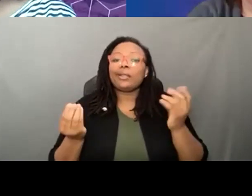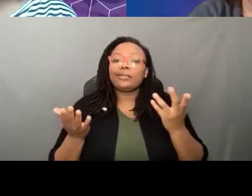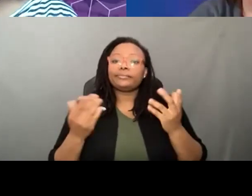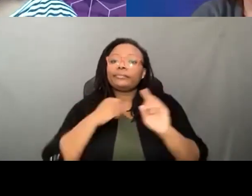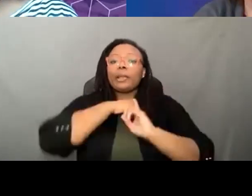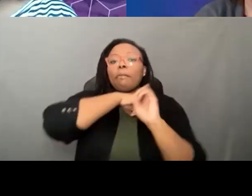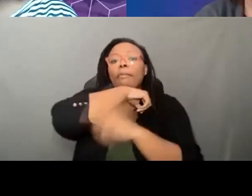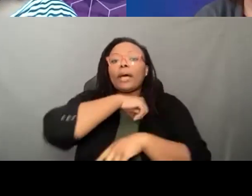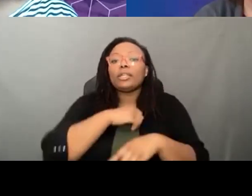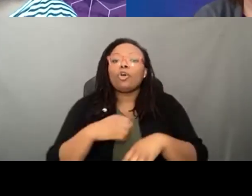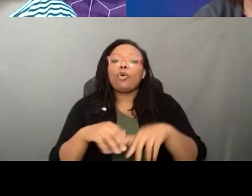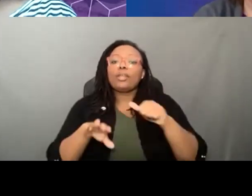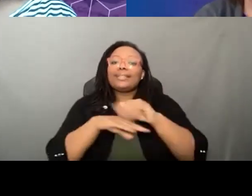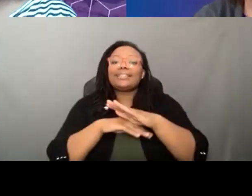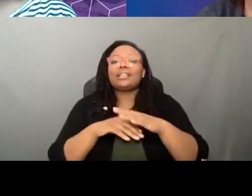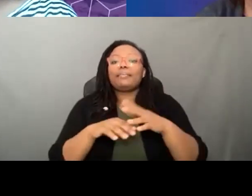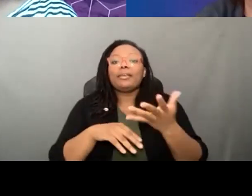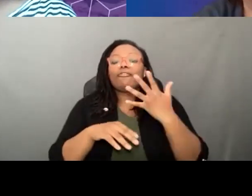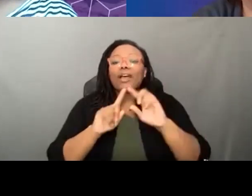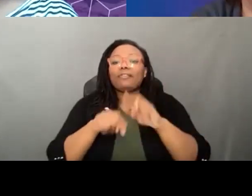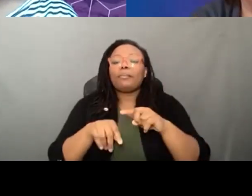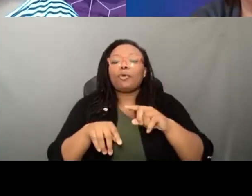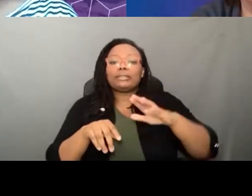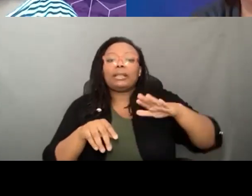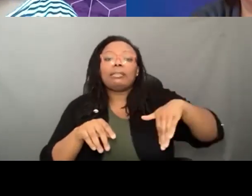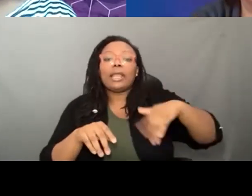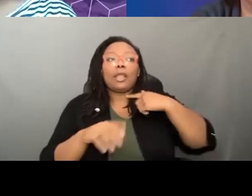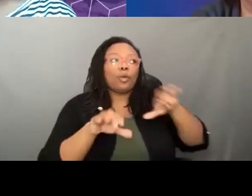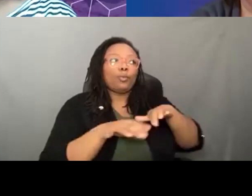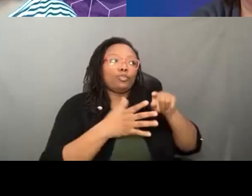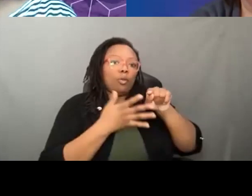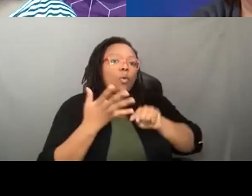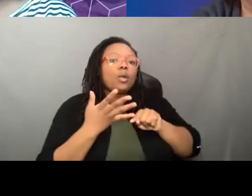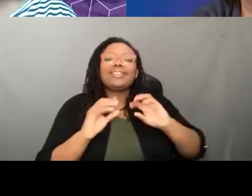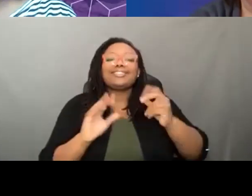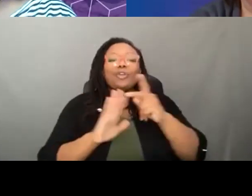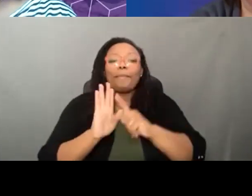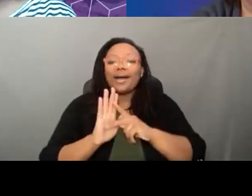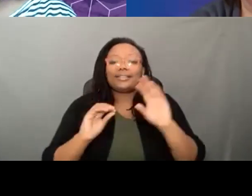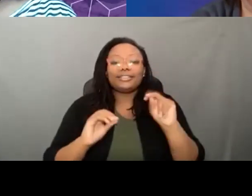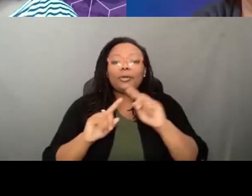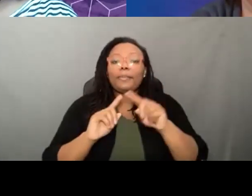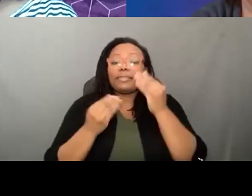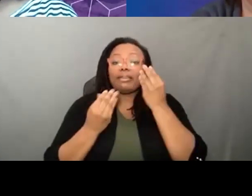they submitted five reports late, so we're going to do this. There's no policy behind it. But the information is available.